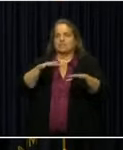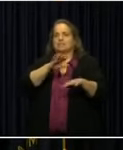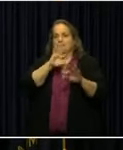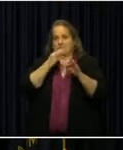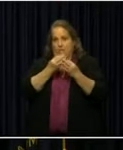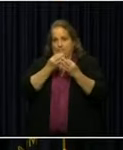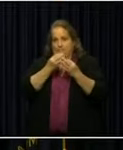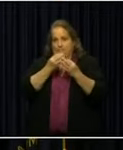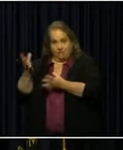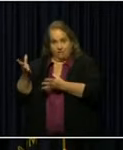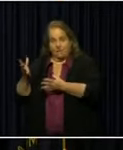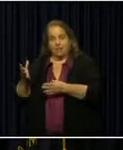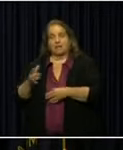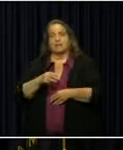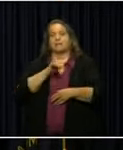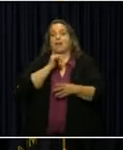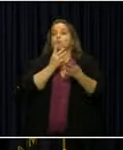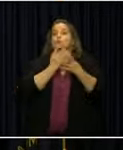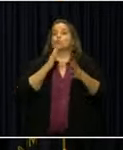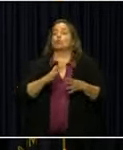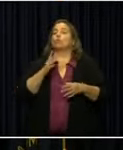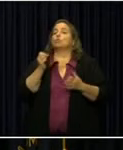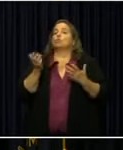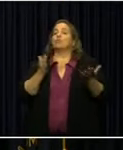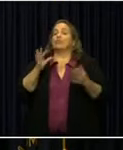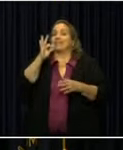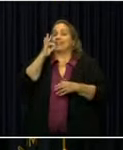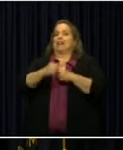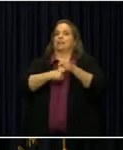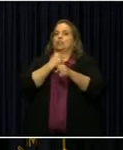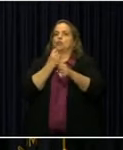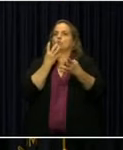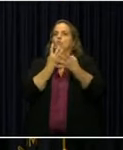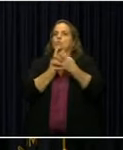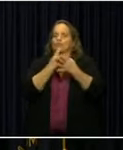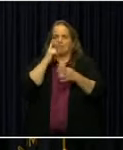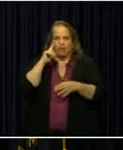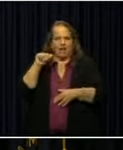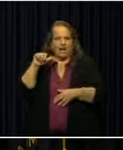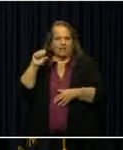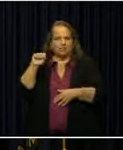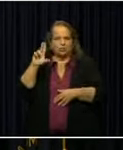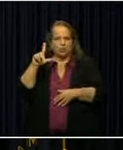OUR ECONOMY, OUR ABILITY TO PROTECT THOSE IN OUR LONG-TERM CARE FACILITIES IS ABSOLUTELY